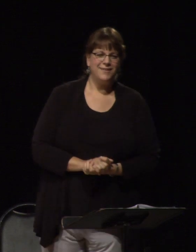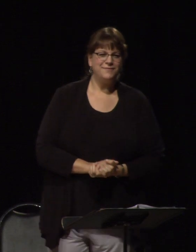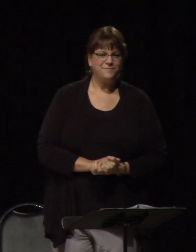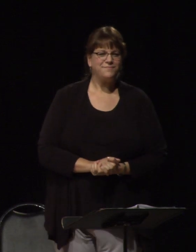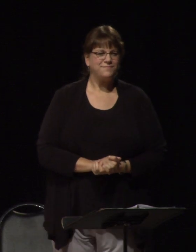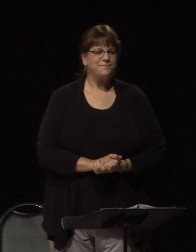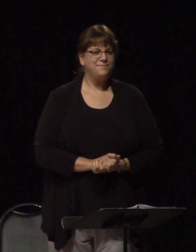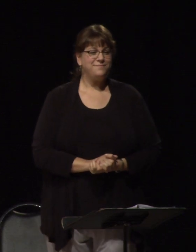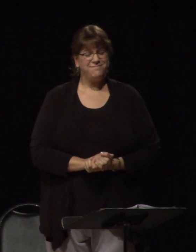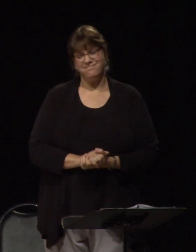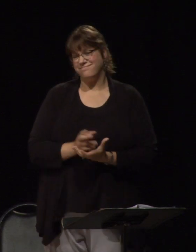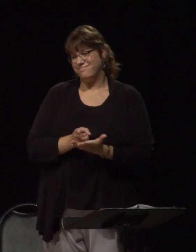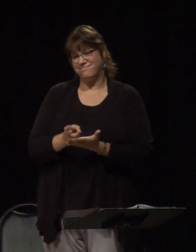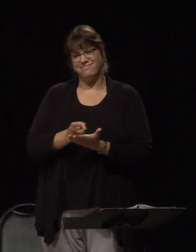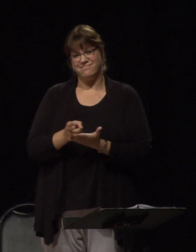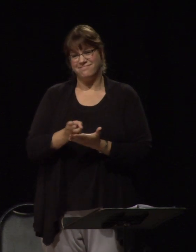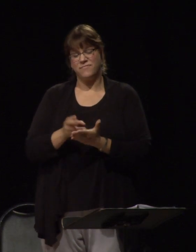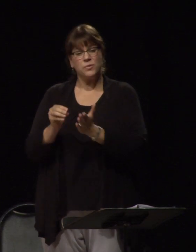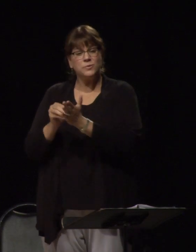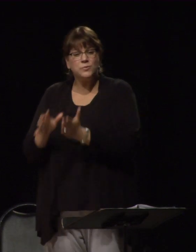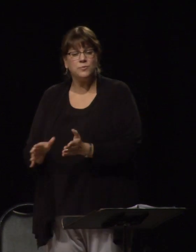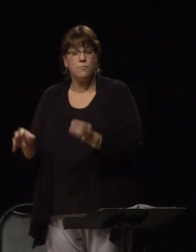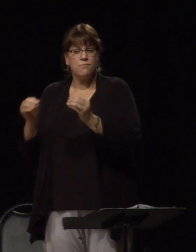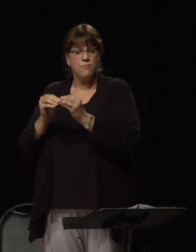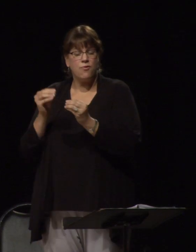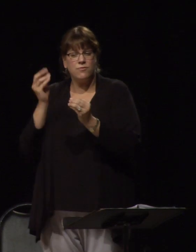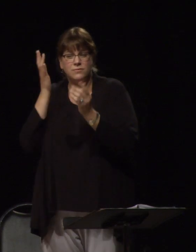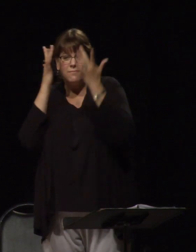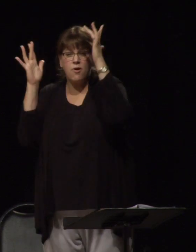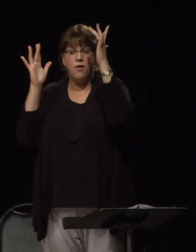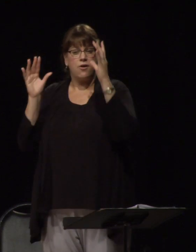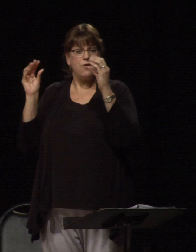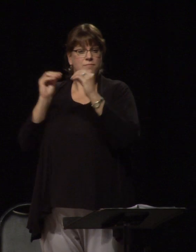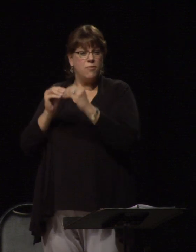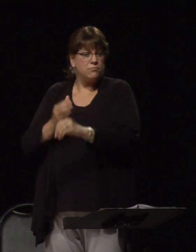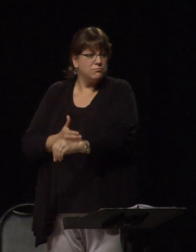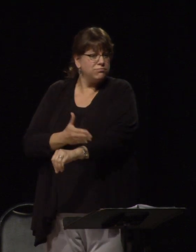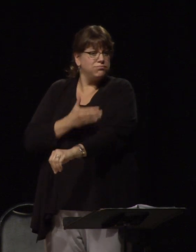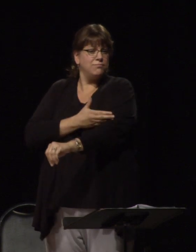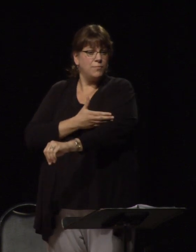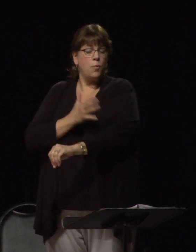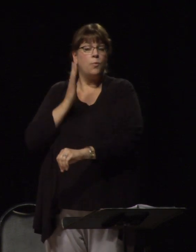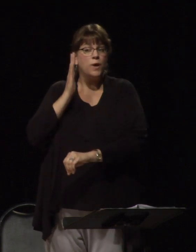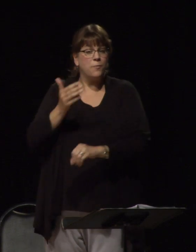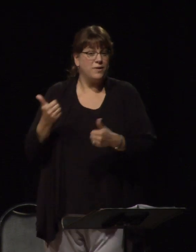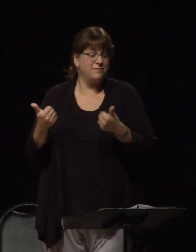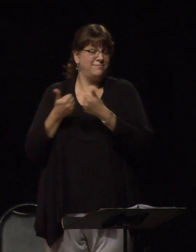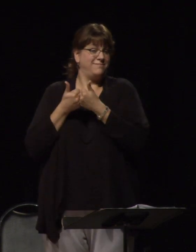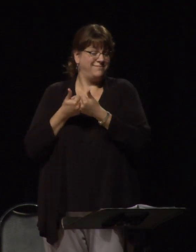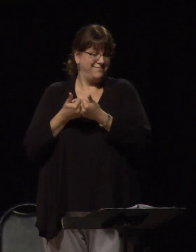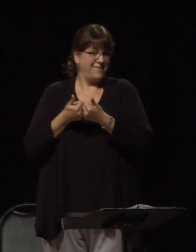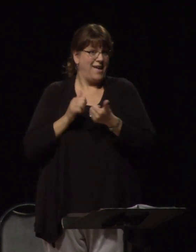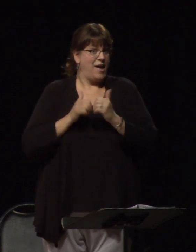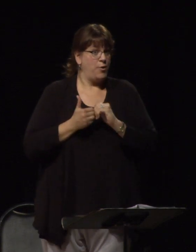FRANKLY, AS OUR STUDENTS GET BETTER AND BETTER, THESE ARE THE KINDS OF CHALLENGES WE WILL CONFRONT IN MEETING THEIR NEEDS.